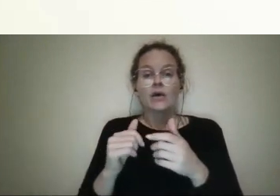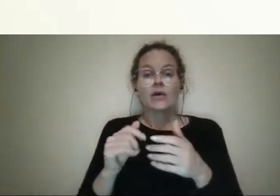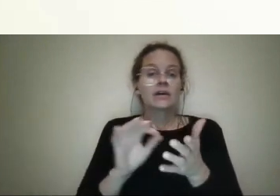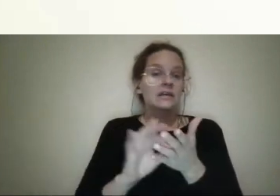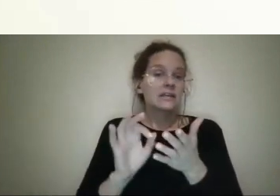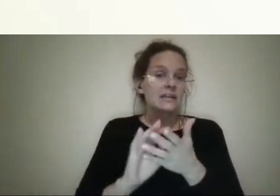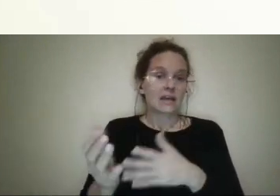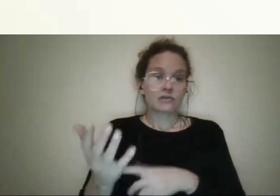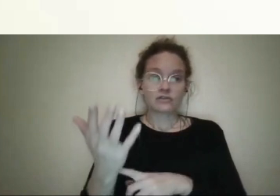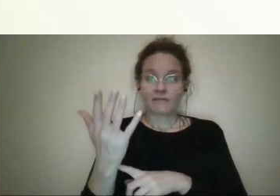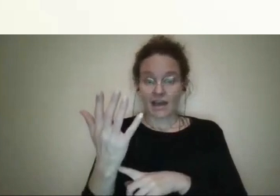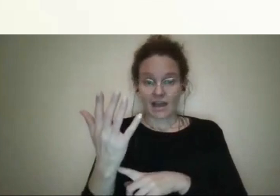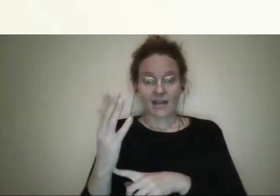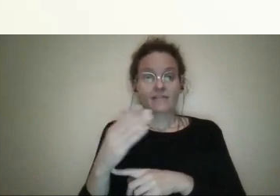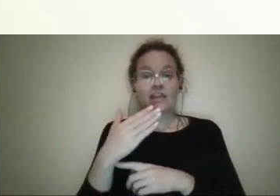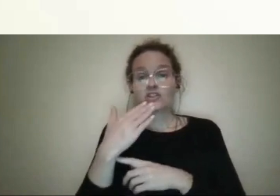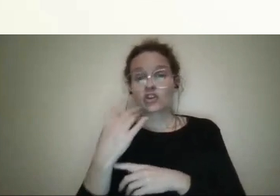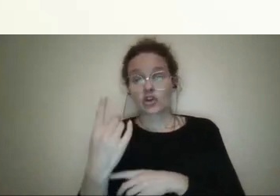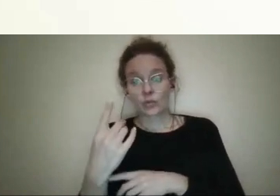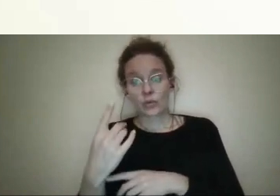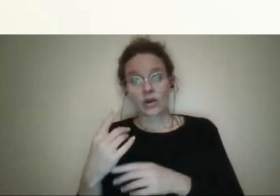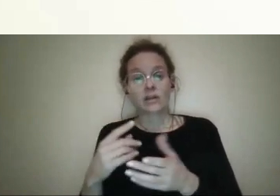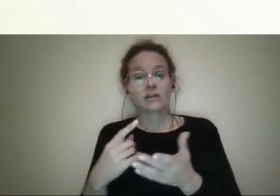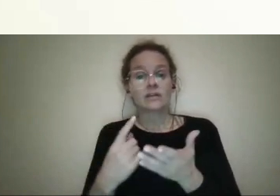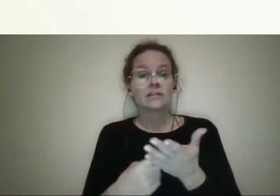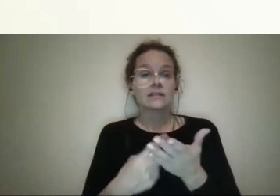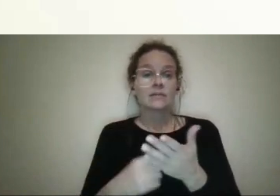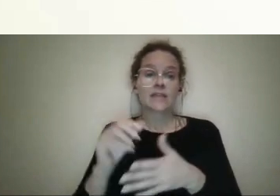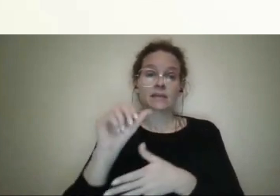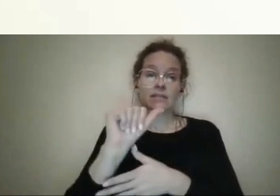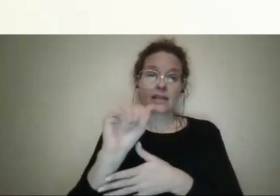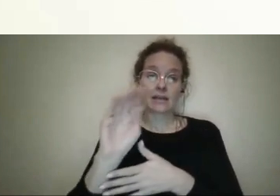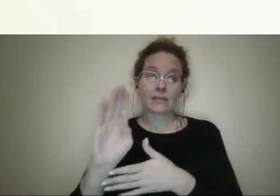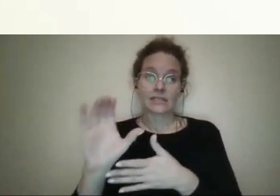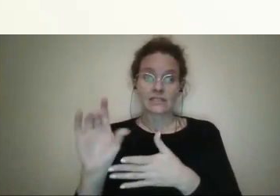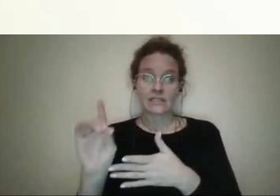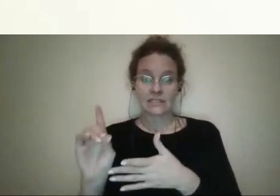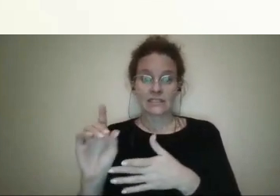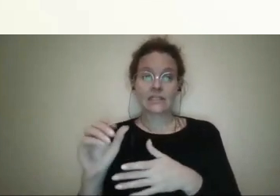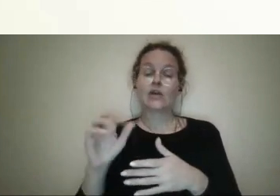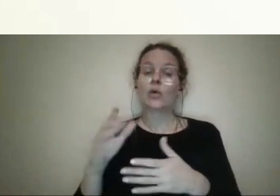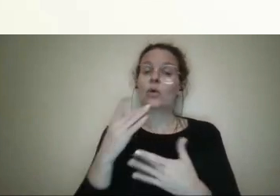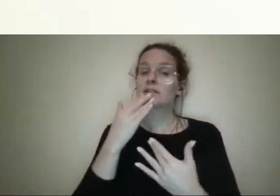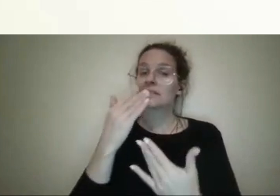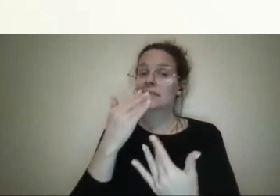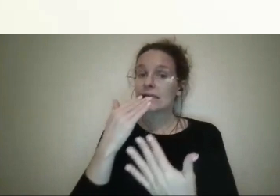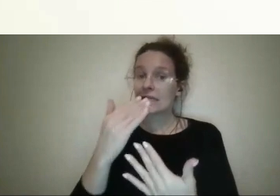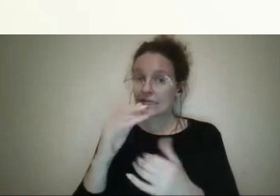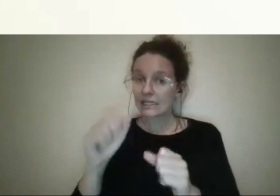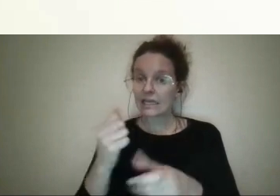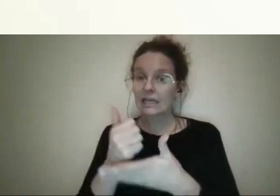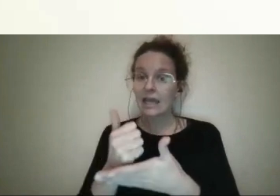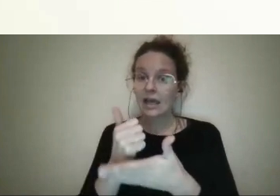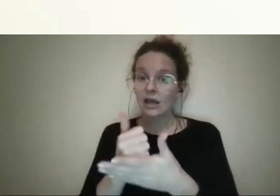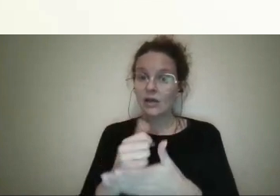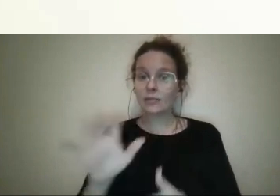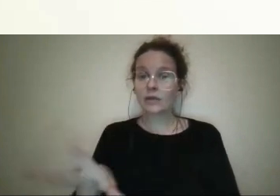that's a lot of good ones. Sometimes counting ABCs or singing a song, taking a deep breath,